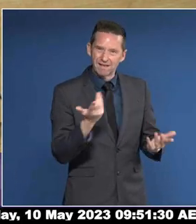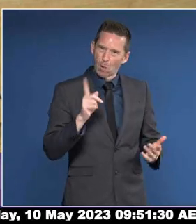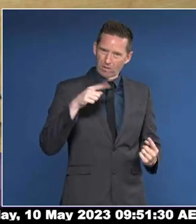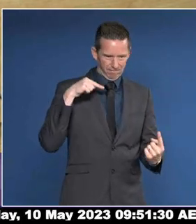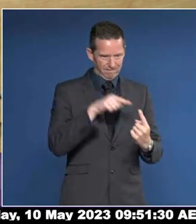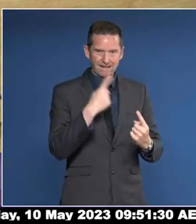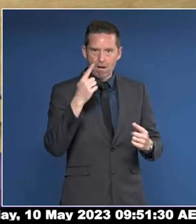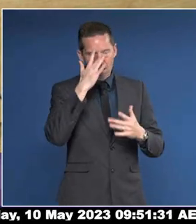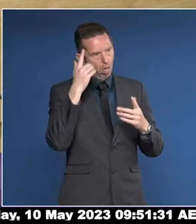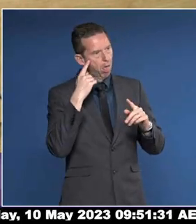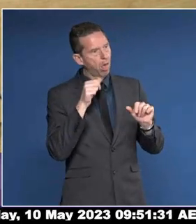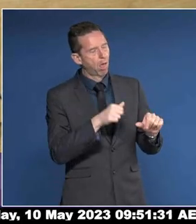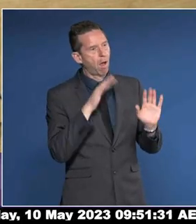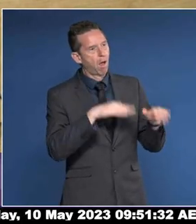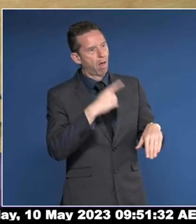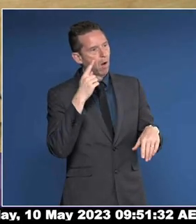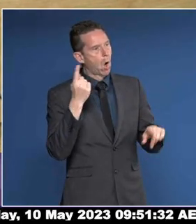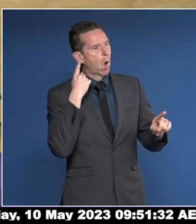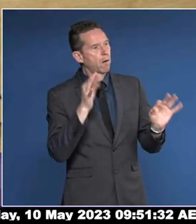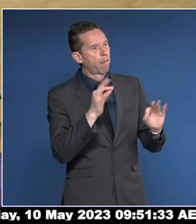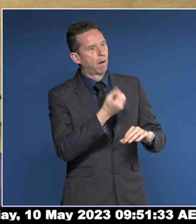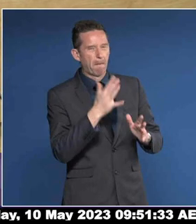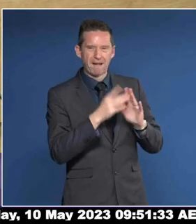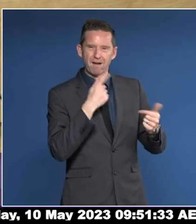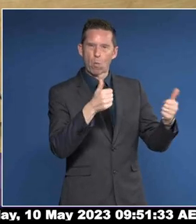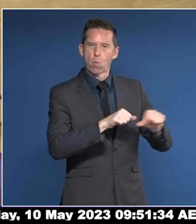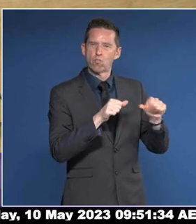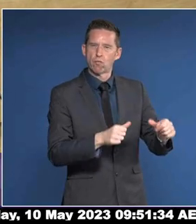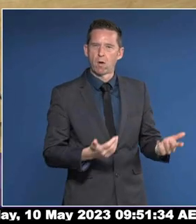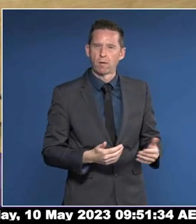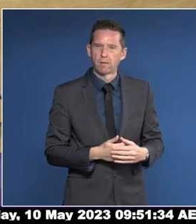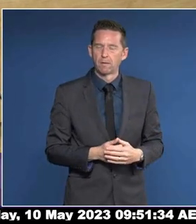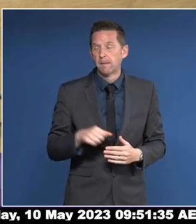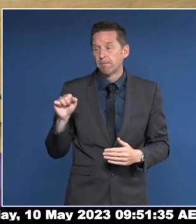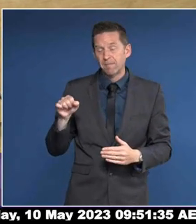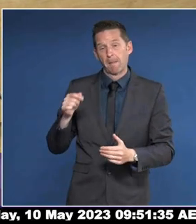Yes. And it is why we had at times referred the family to Family and Child